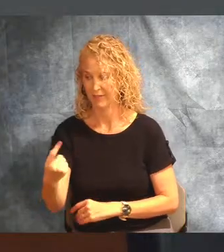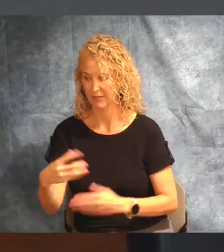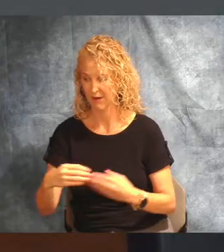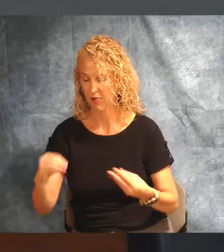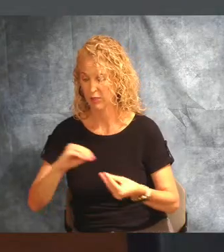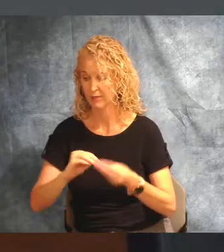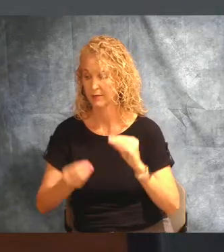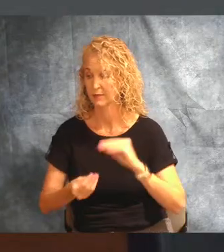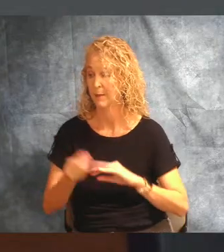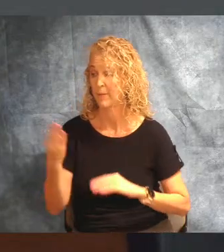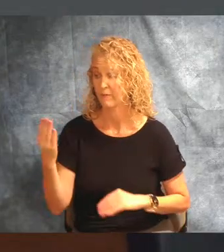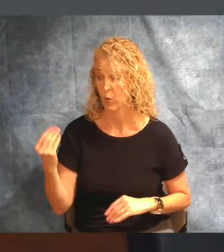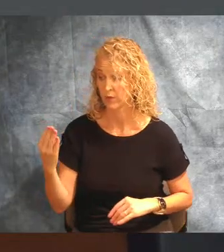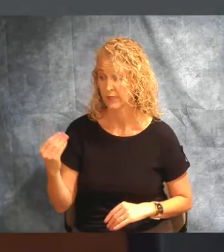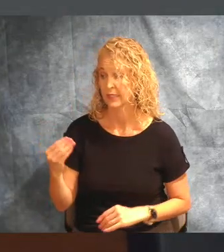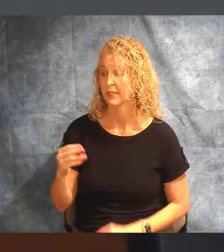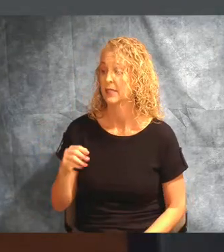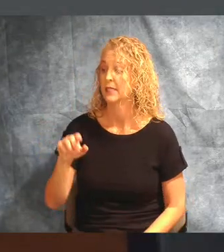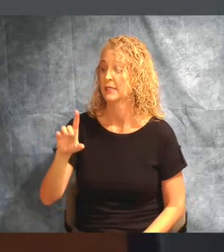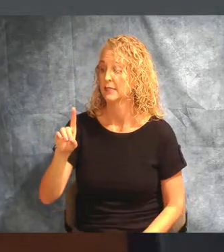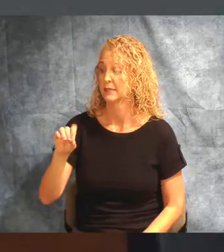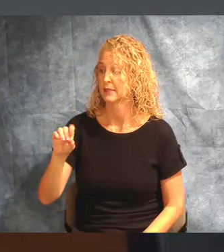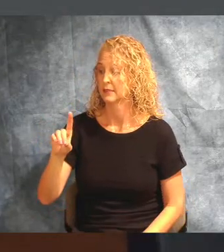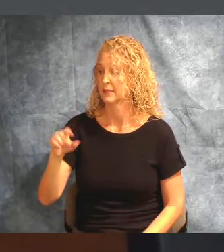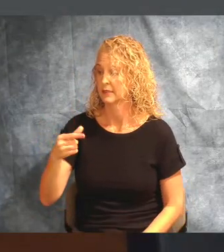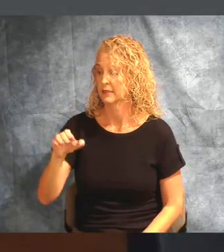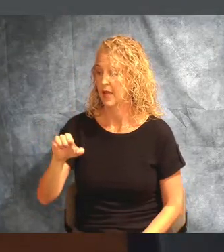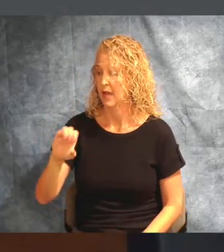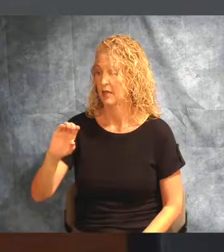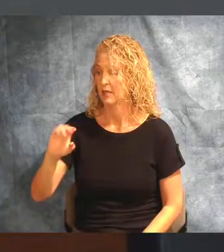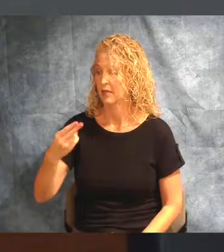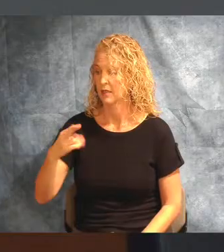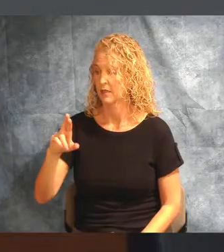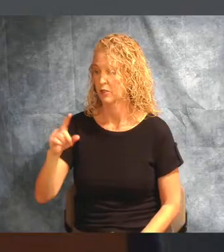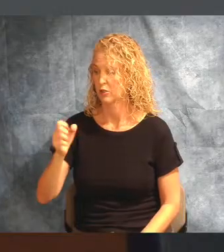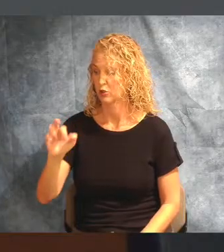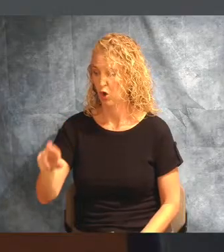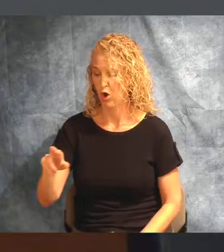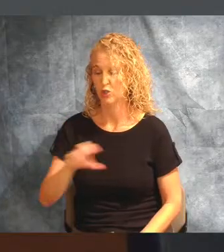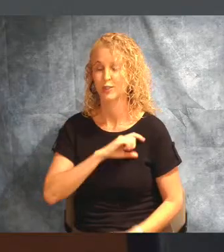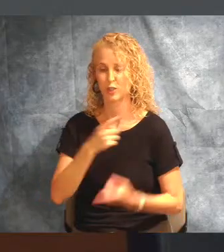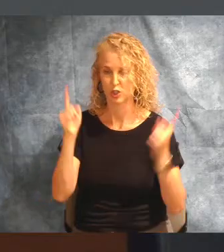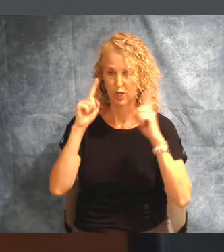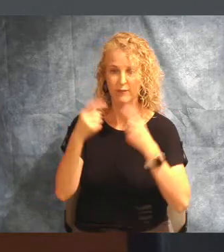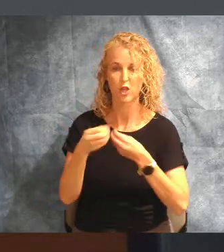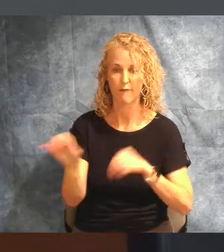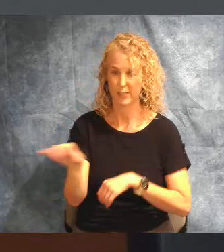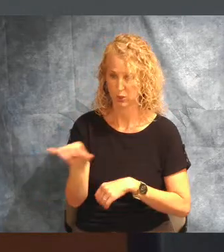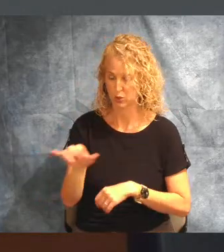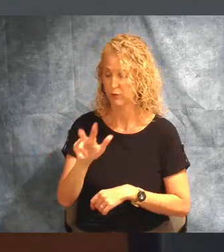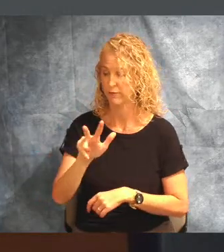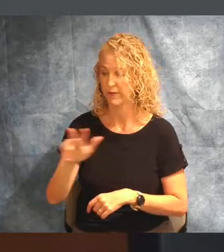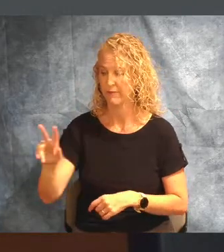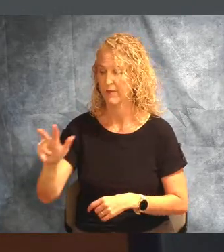item number 14 is the purchase of a Dodge Charger in the Sheriff's office for $53,300.